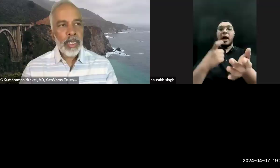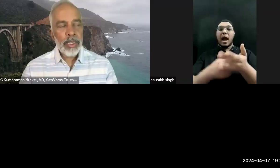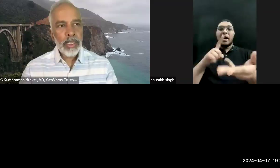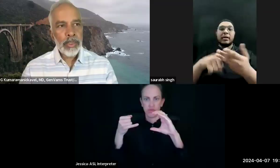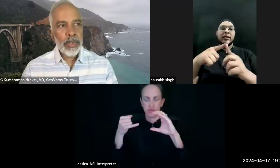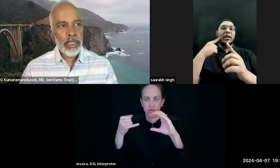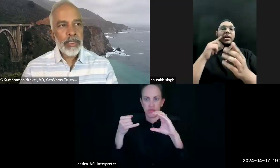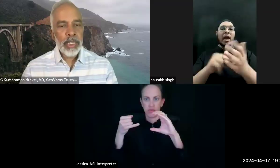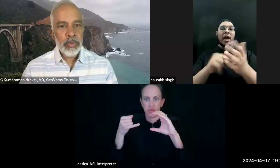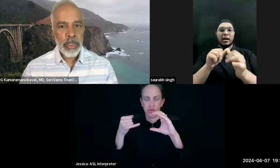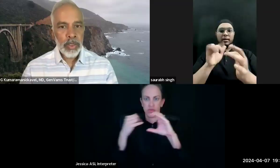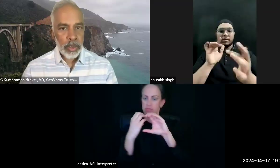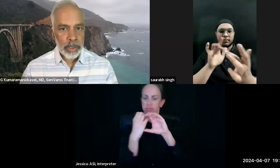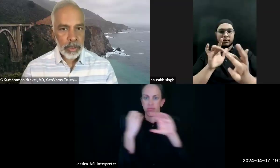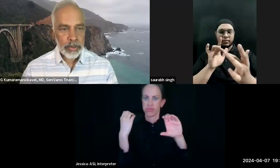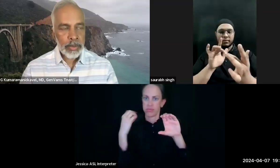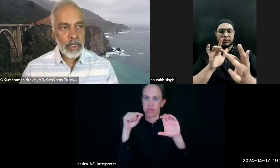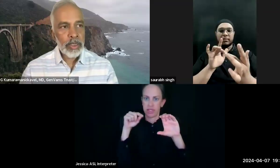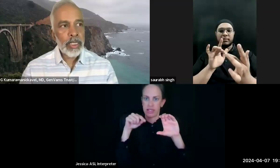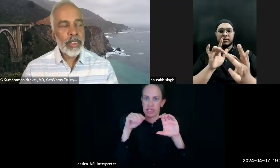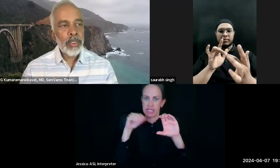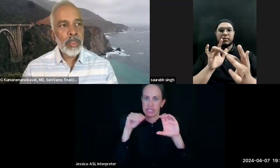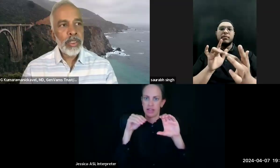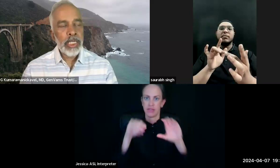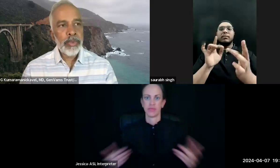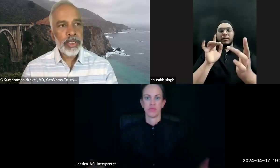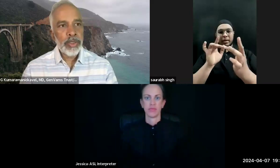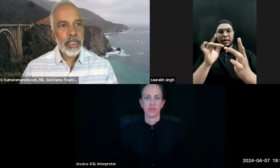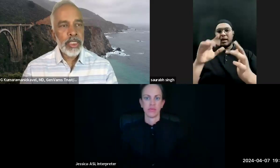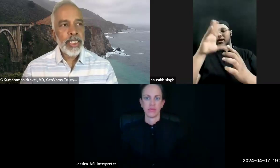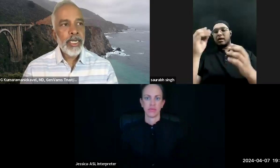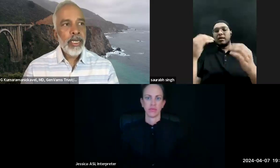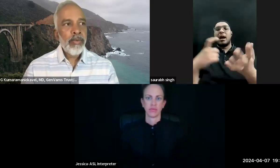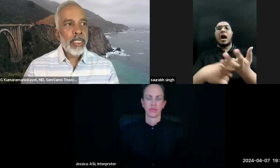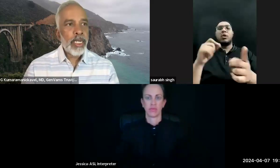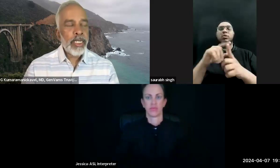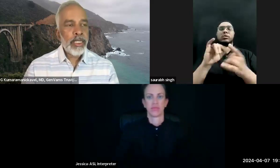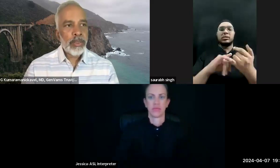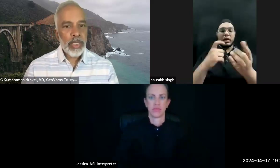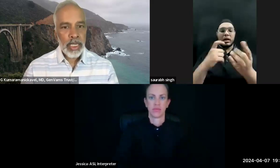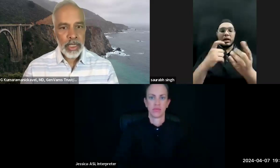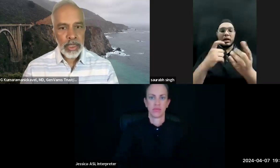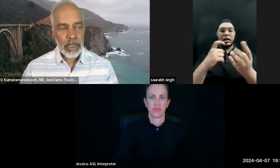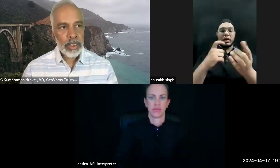part is fully filled up with rods. Okay rods help us to see when the light is very less